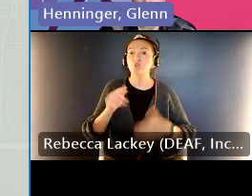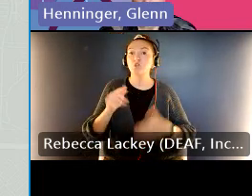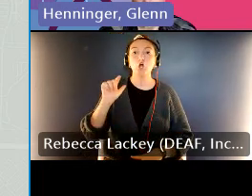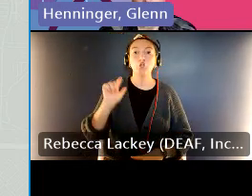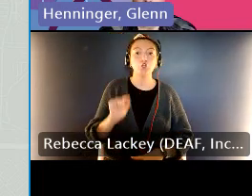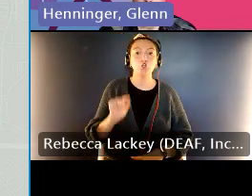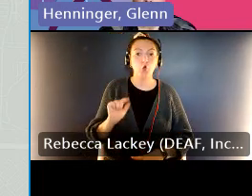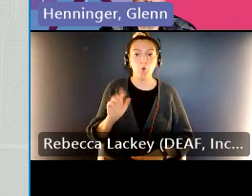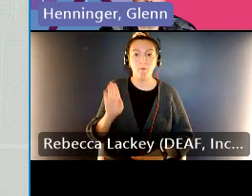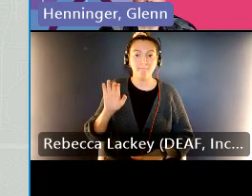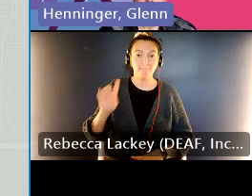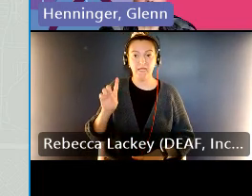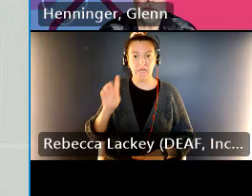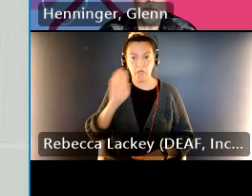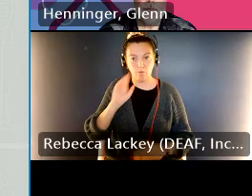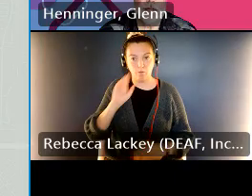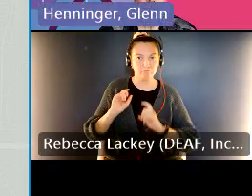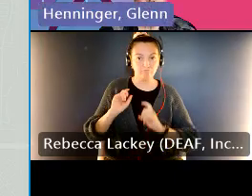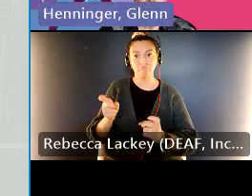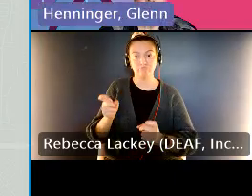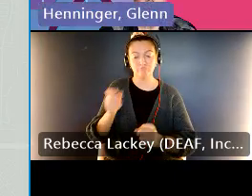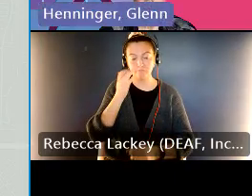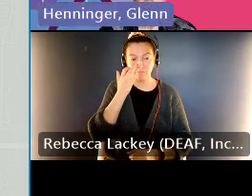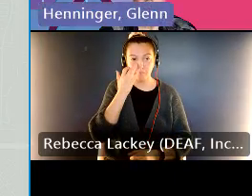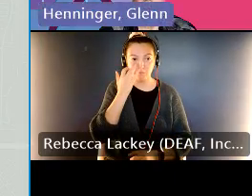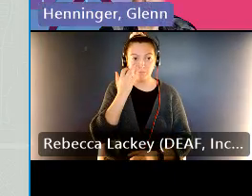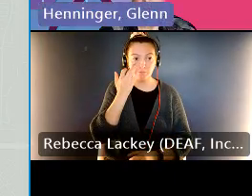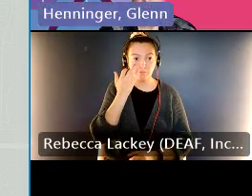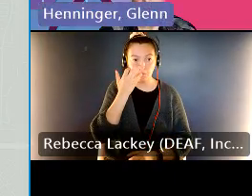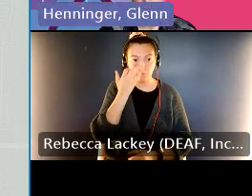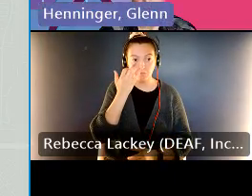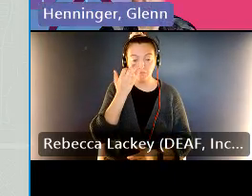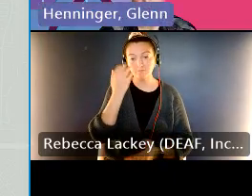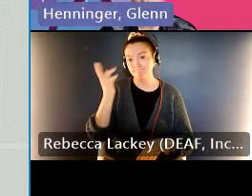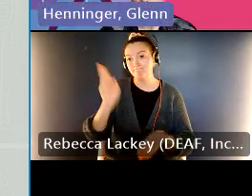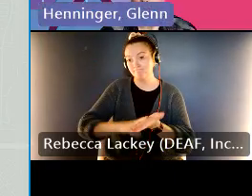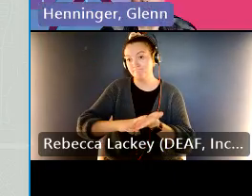the low bid and then we sign a contract, all of that.